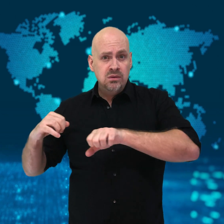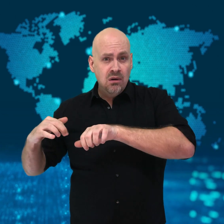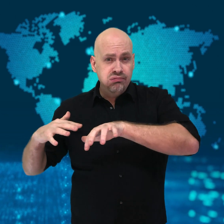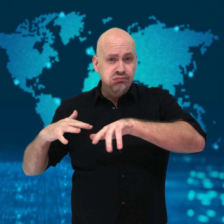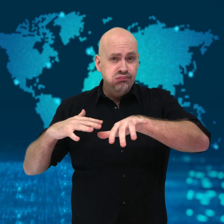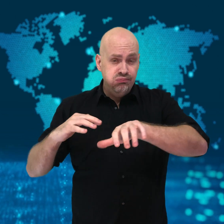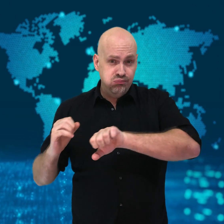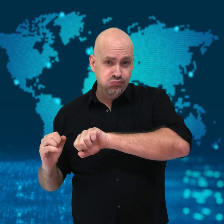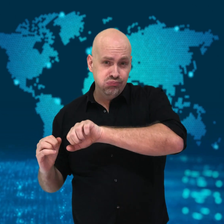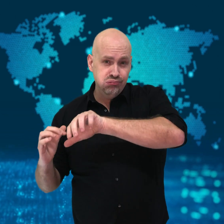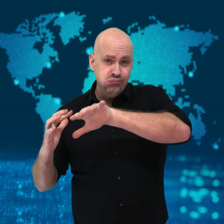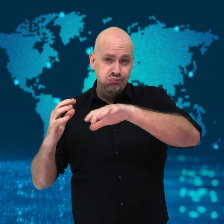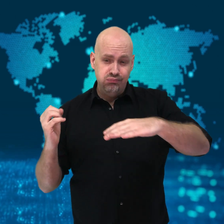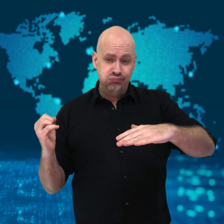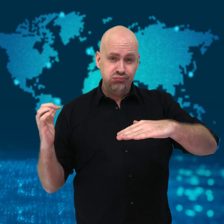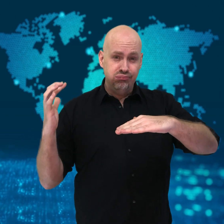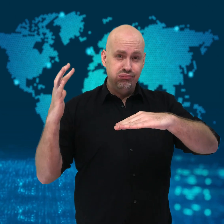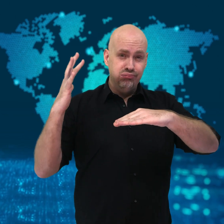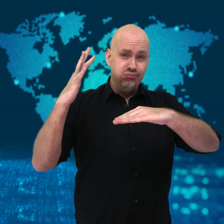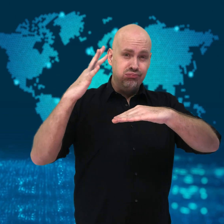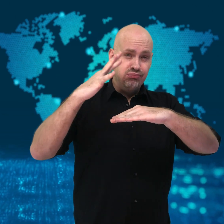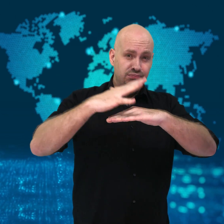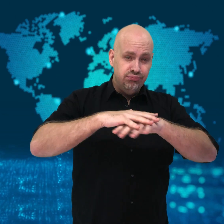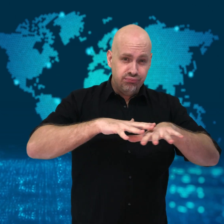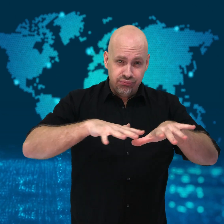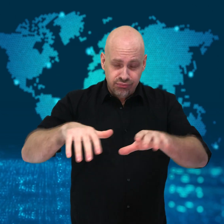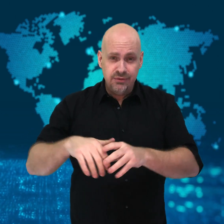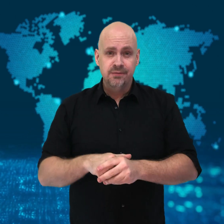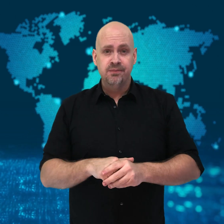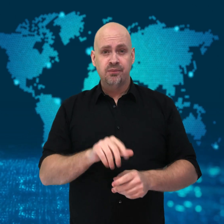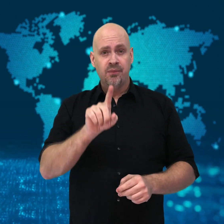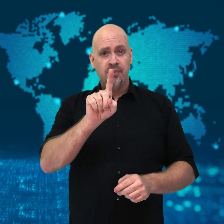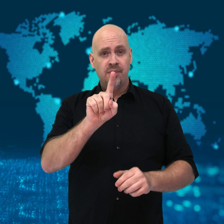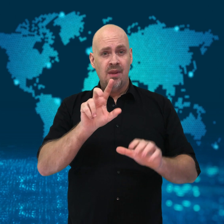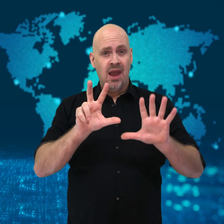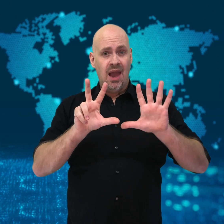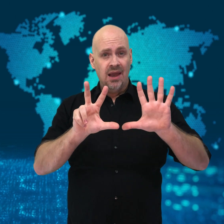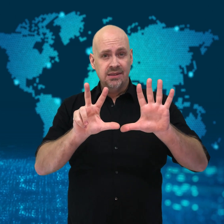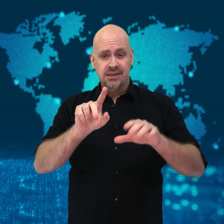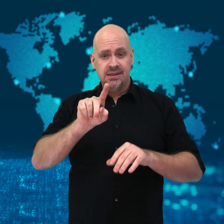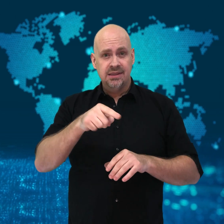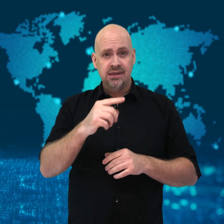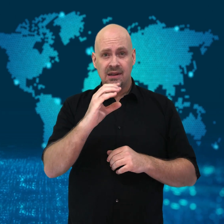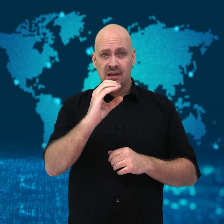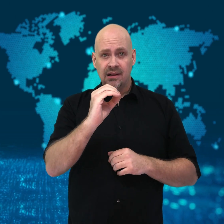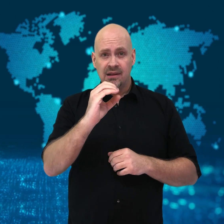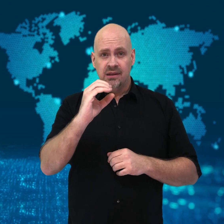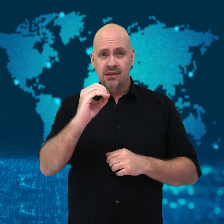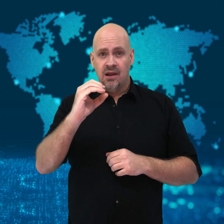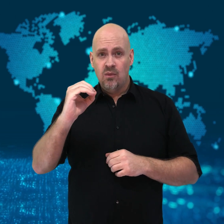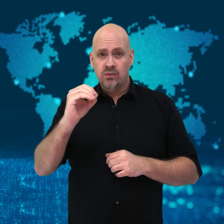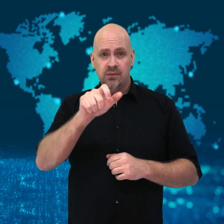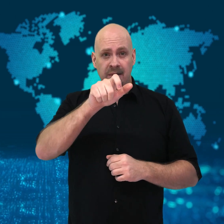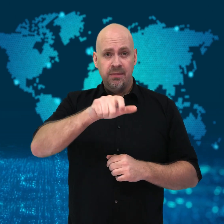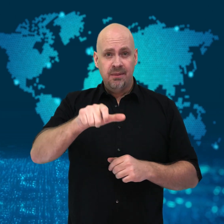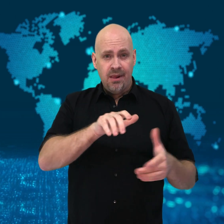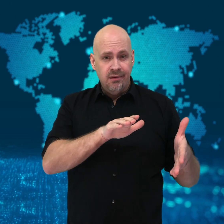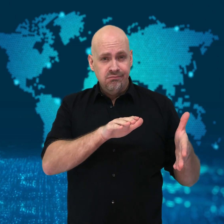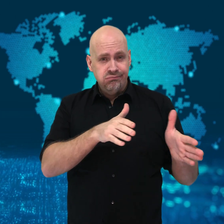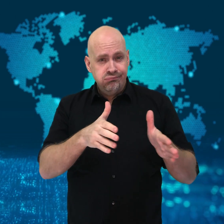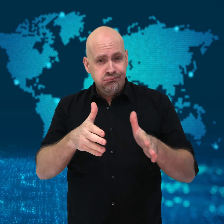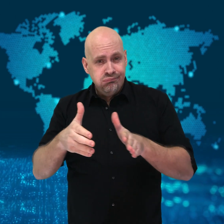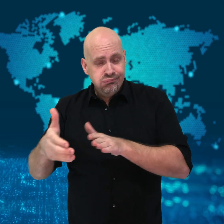killed over 18,000 people and caused a nuclear accident at the